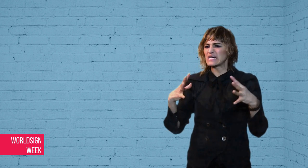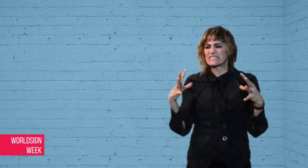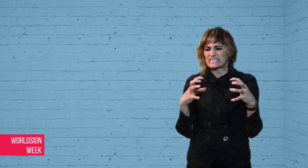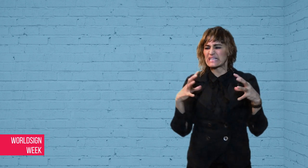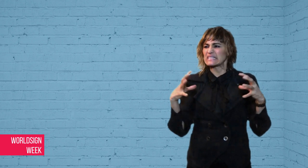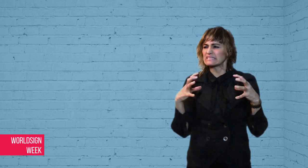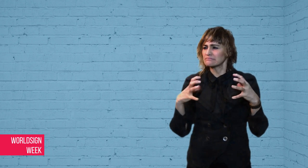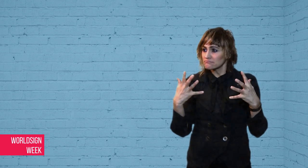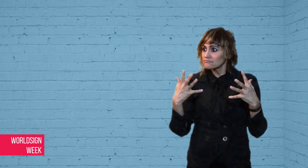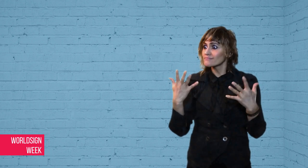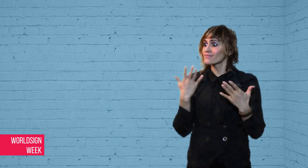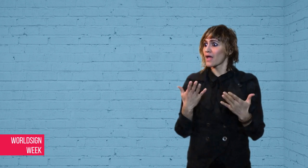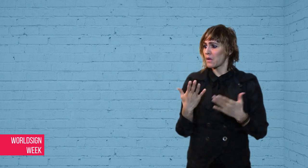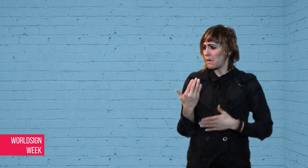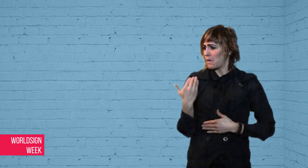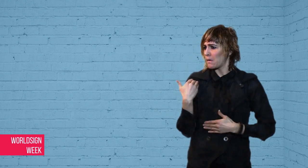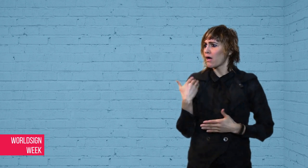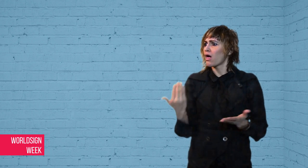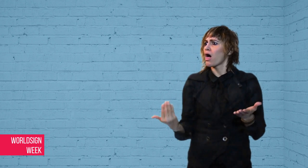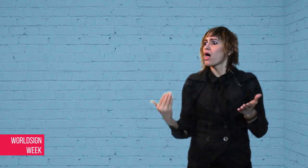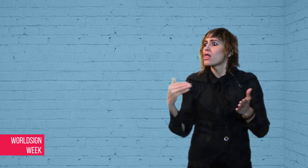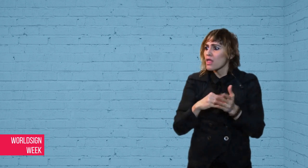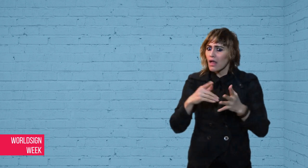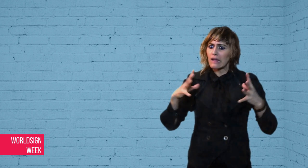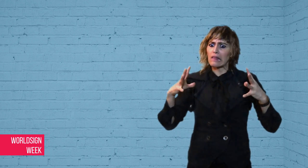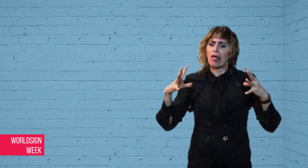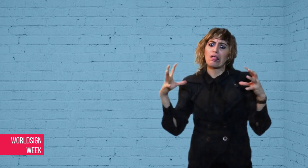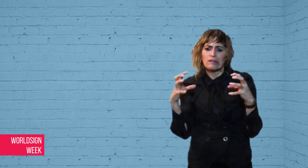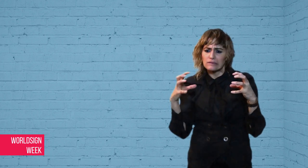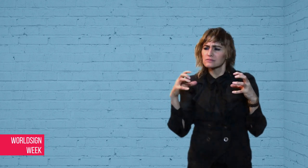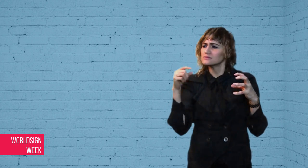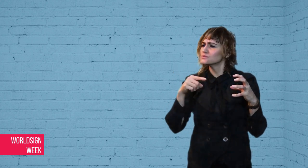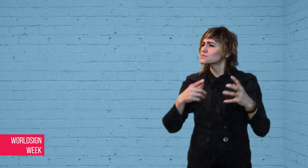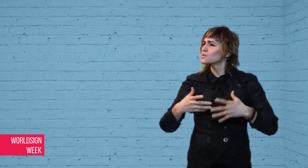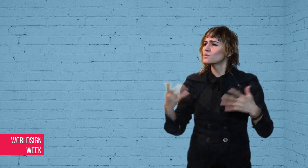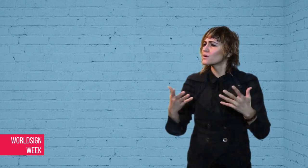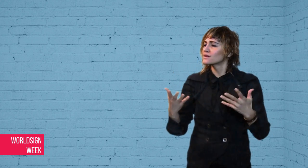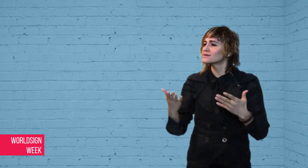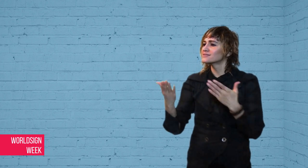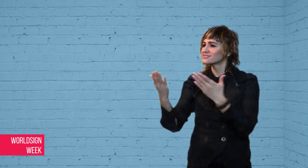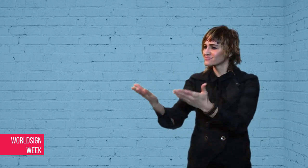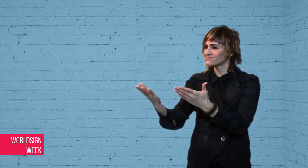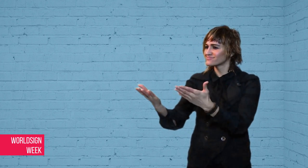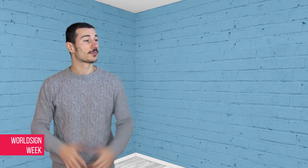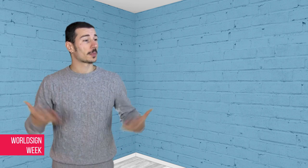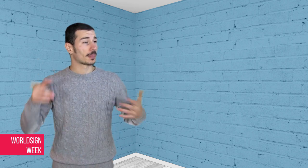and tense relationship and recently it got strained. What happened?